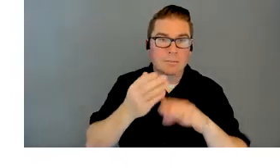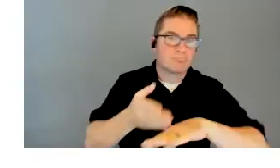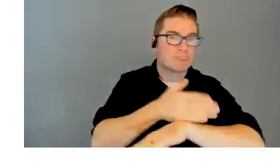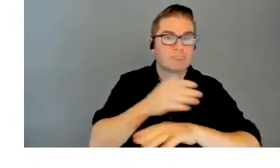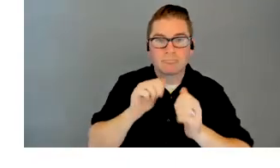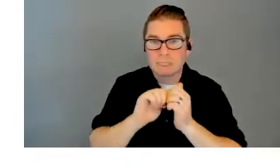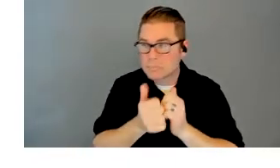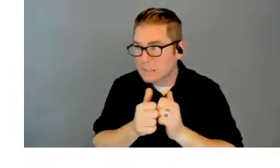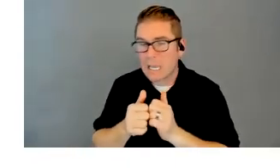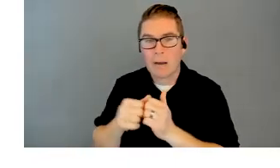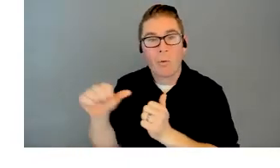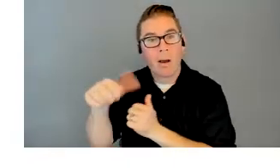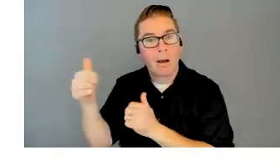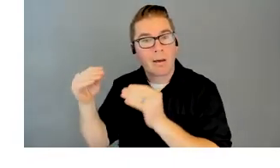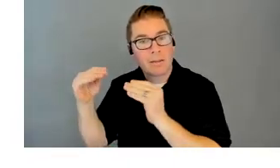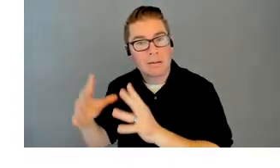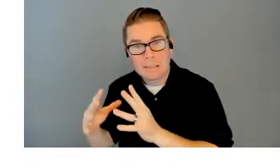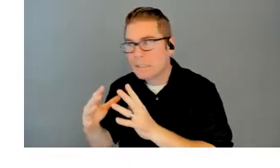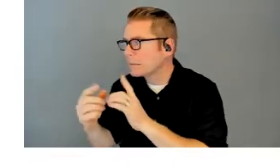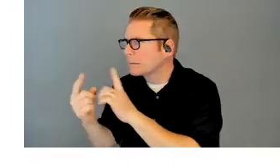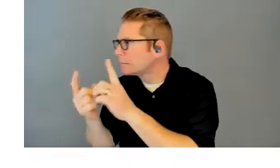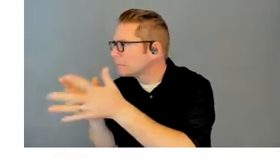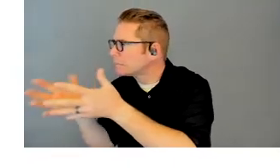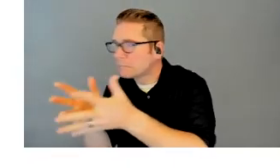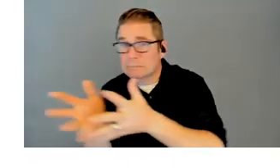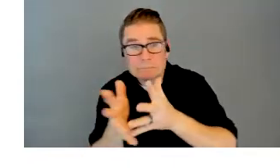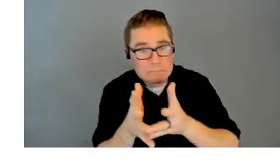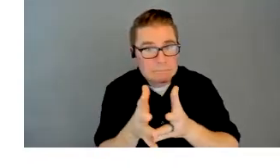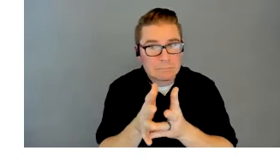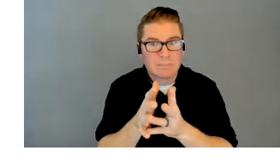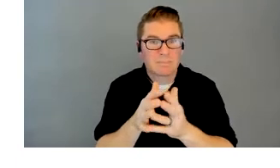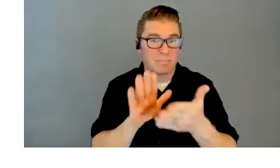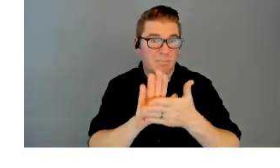It's very difficult to know everything, especially support available for students.